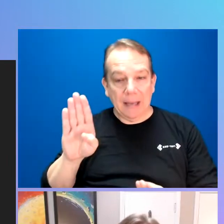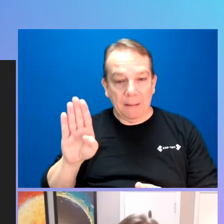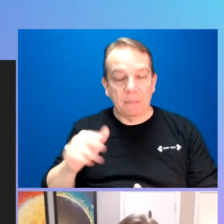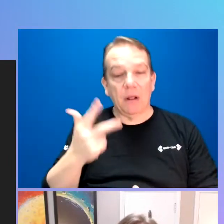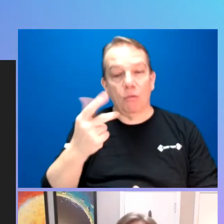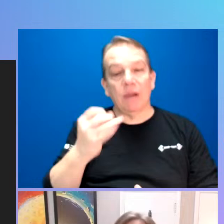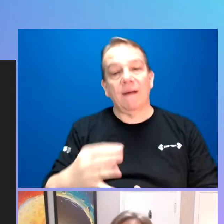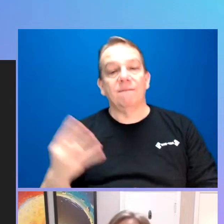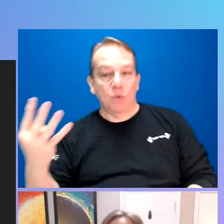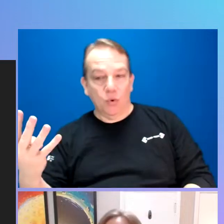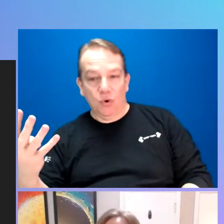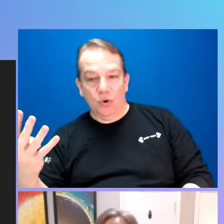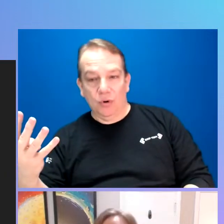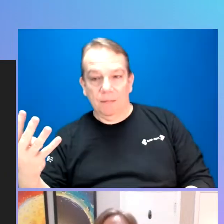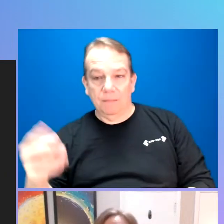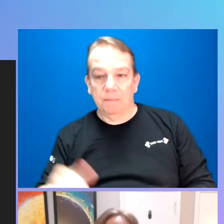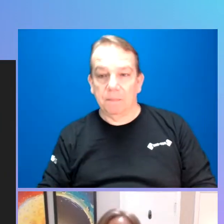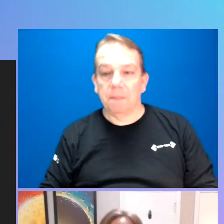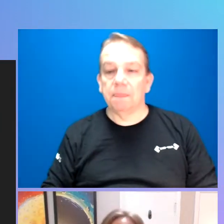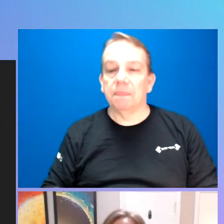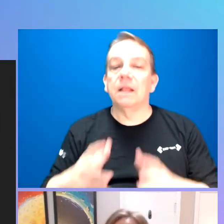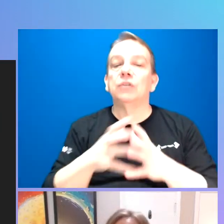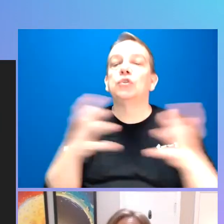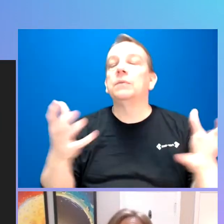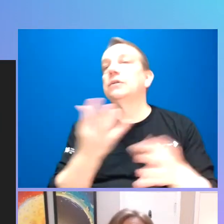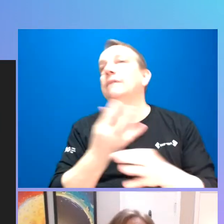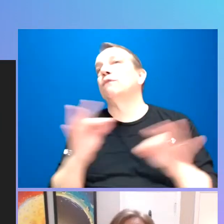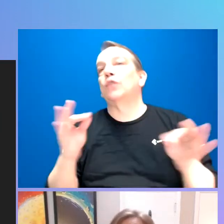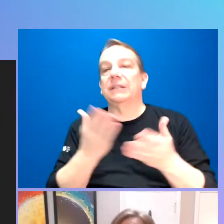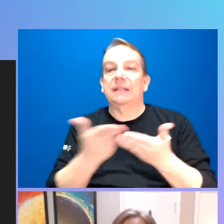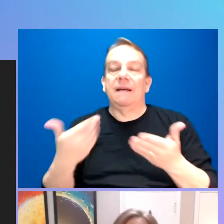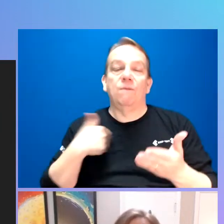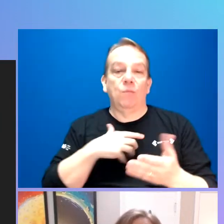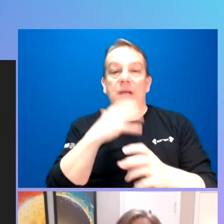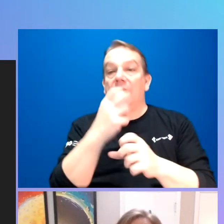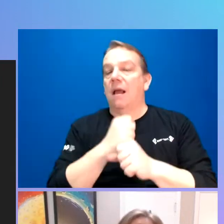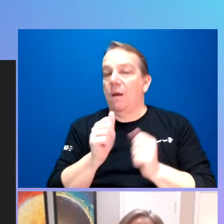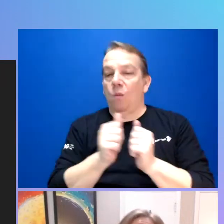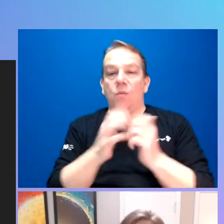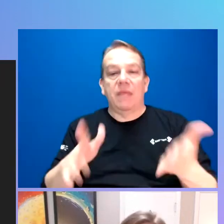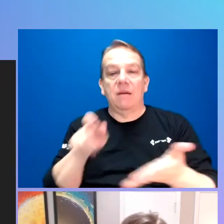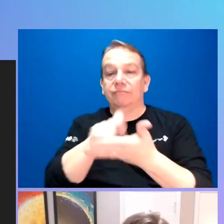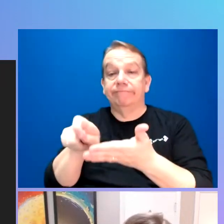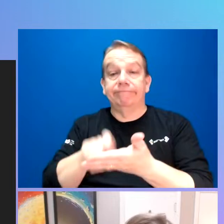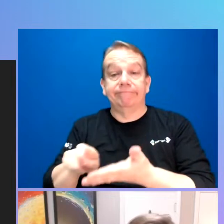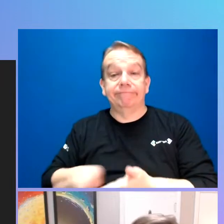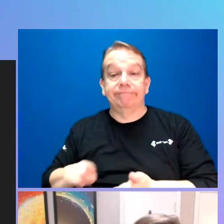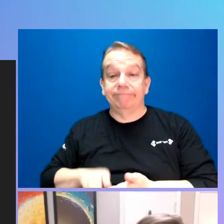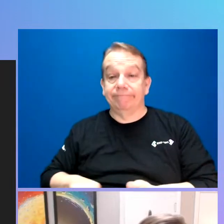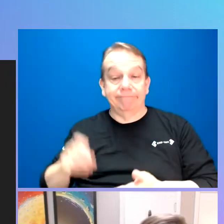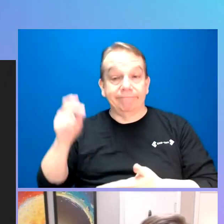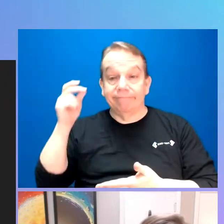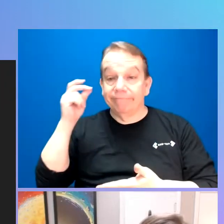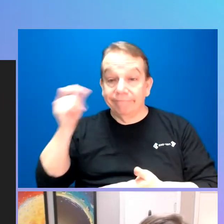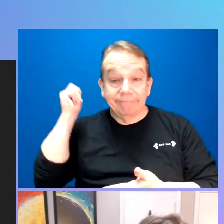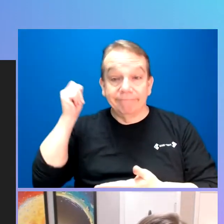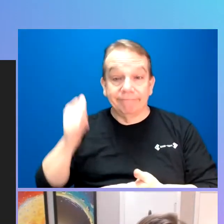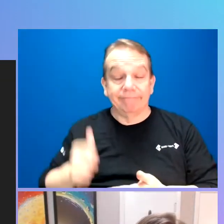again. When so much free stuff that we got without adding or